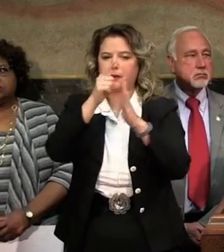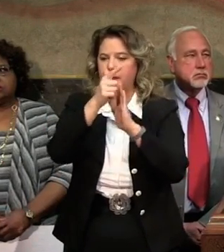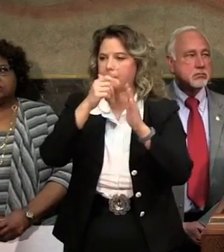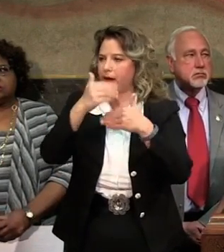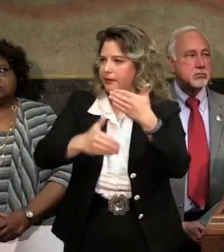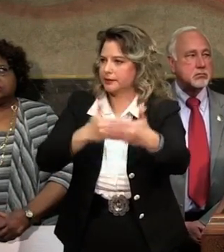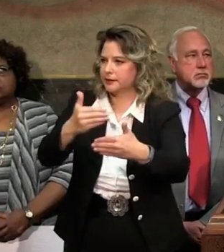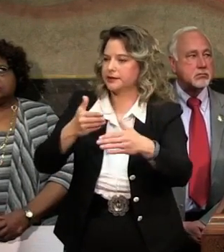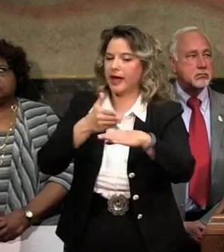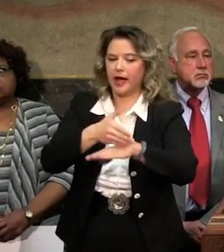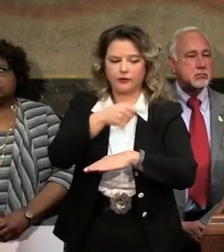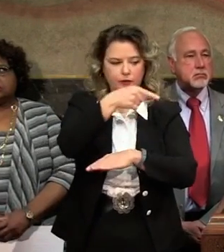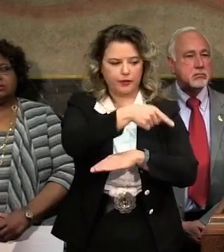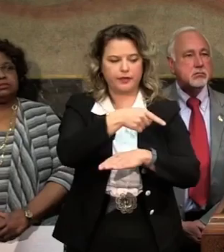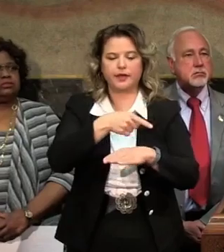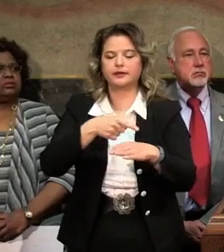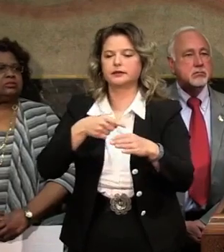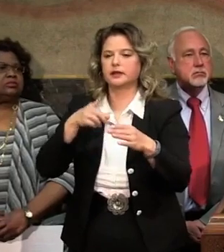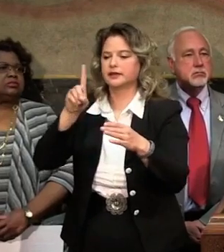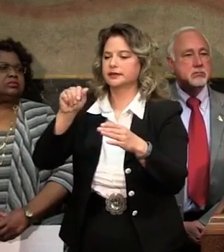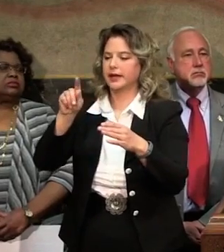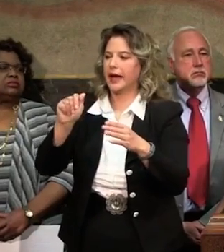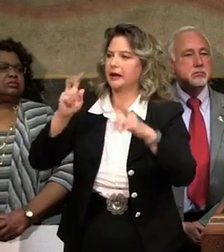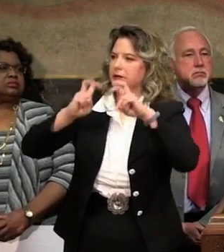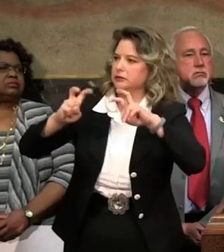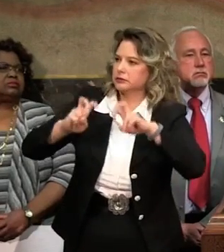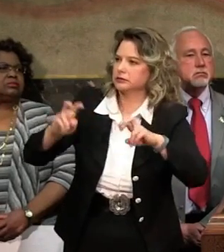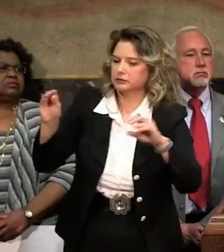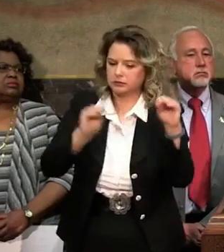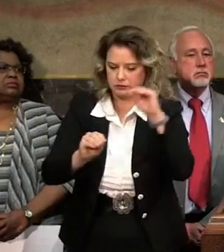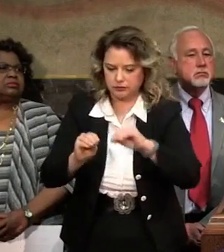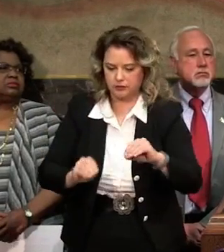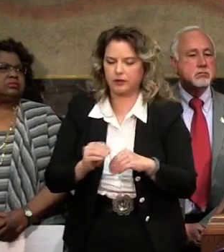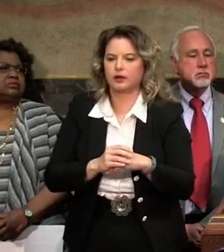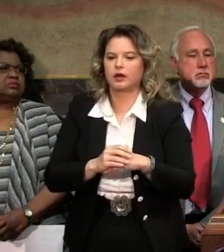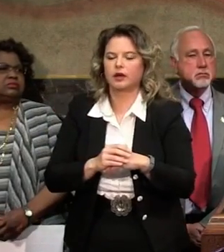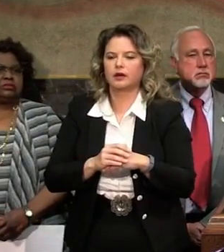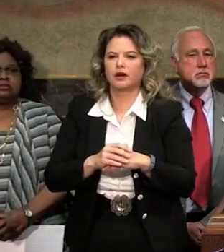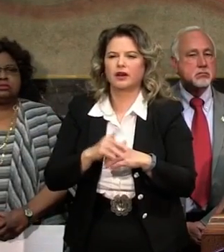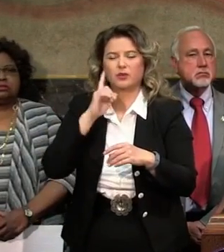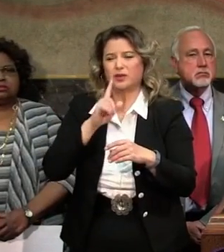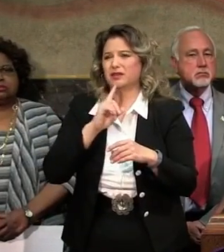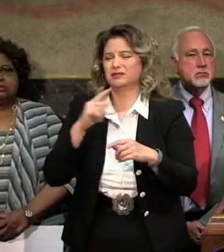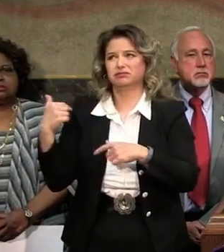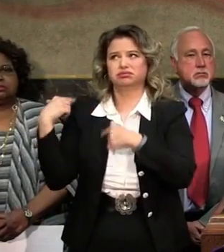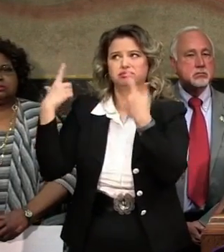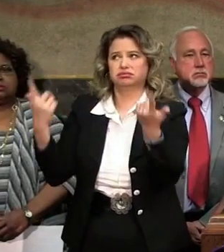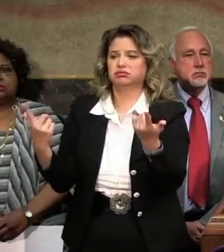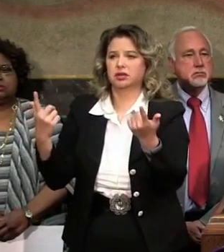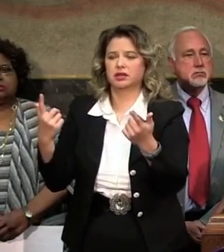for too long the committee's on criminal justice have listened to stories and